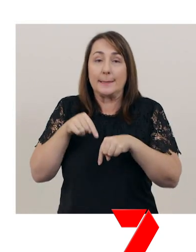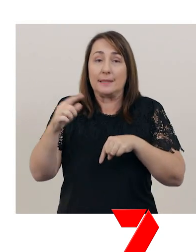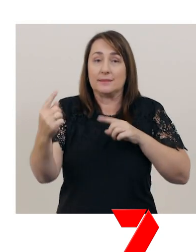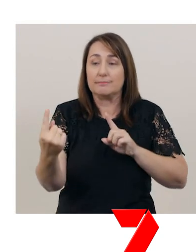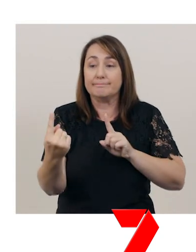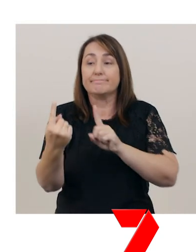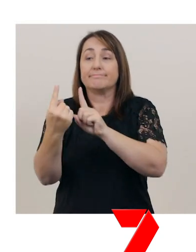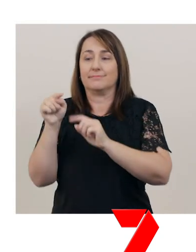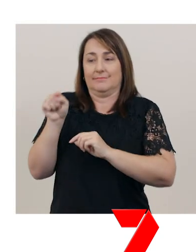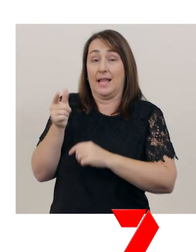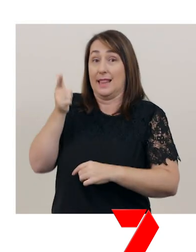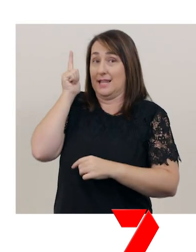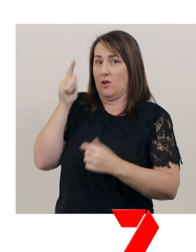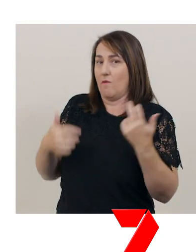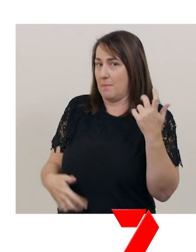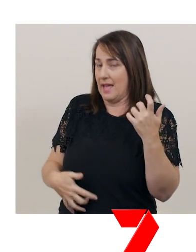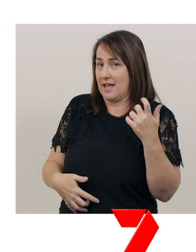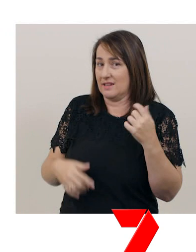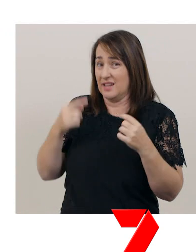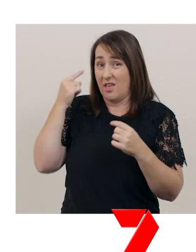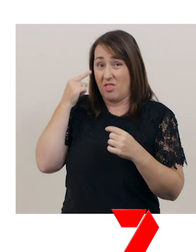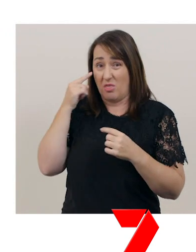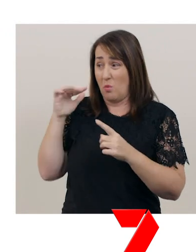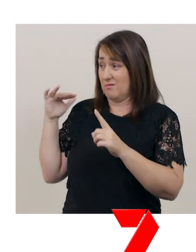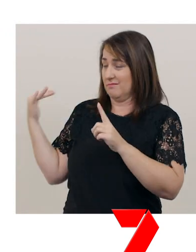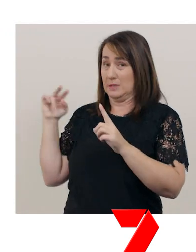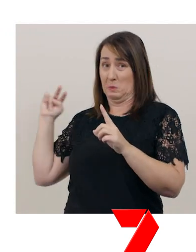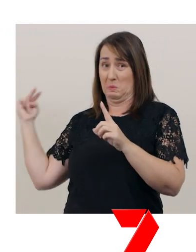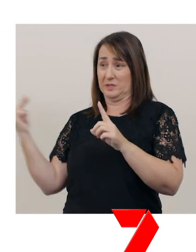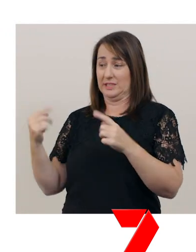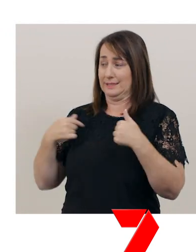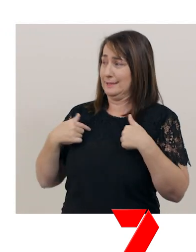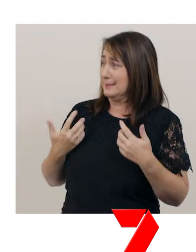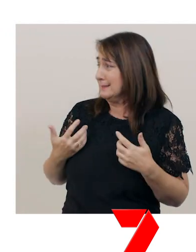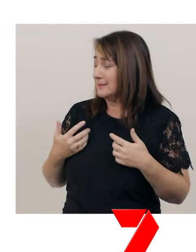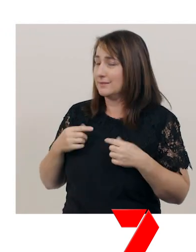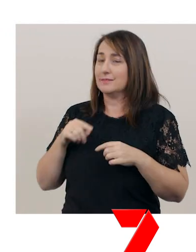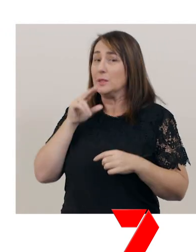He thought that everyone was staring at him. He whispered,